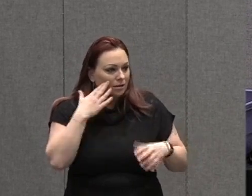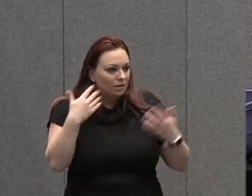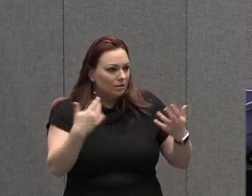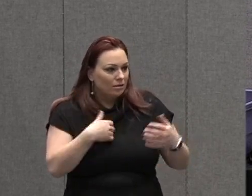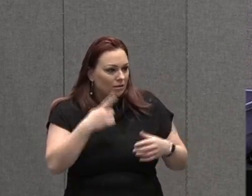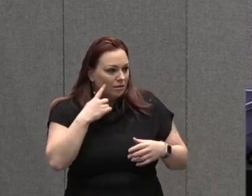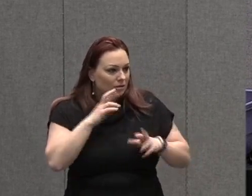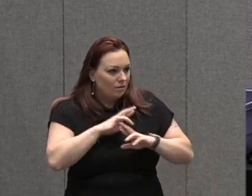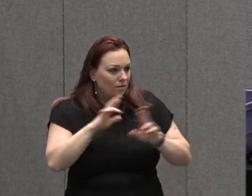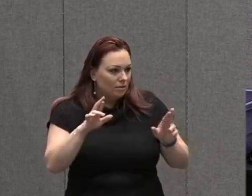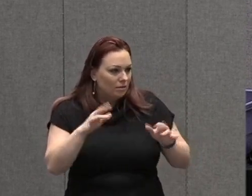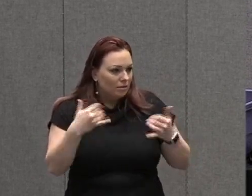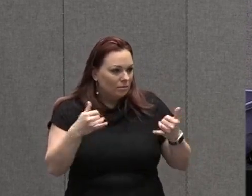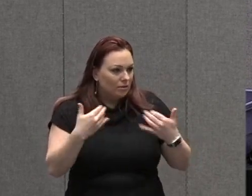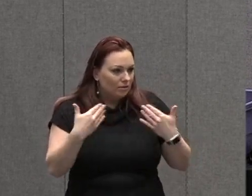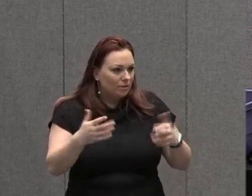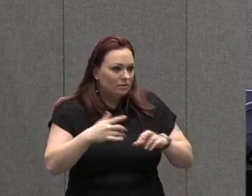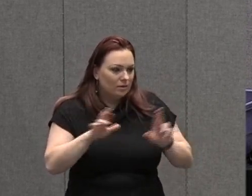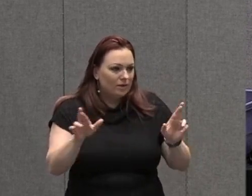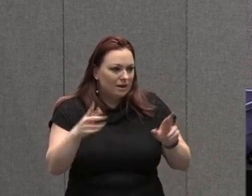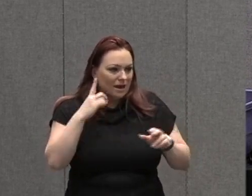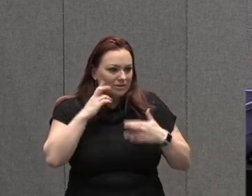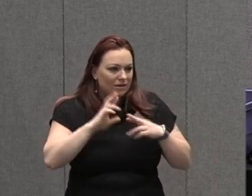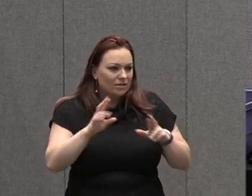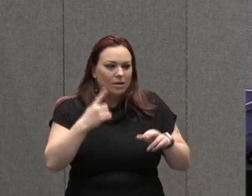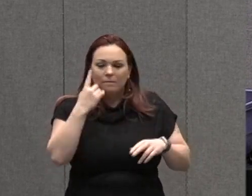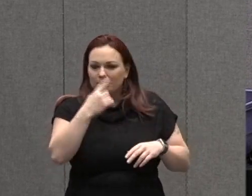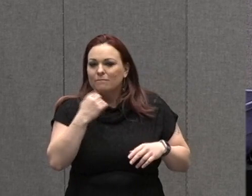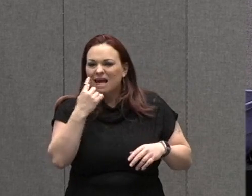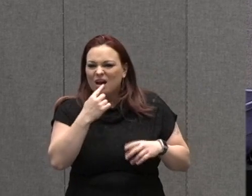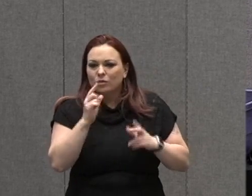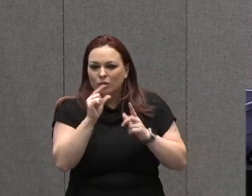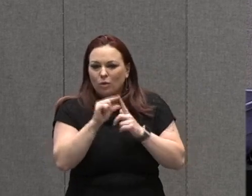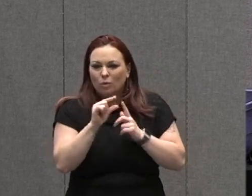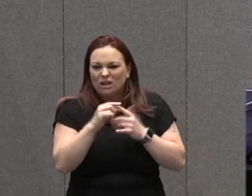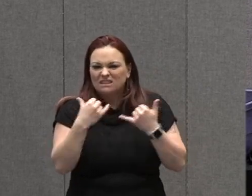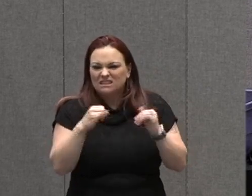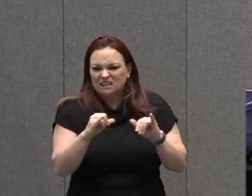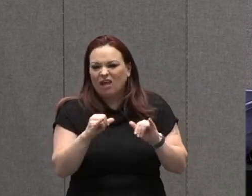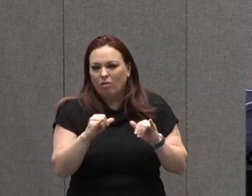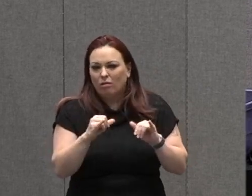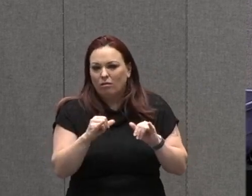I think are you ready to just play it? I think they're ready. I would mouth the words still. Mouth the words you say together.